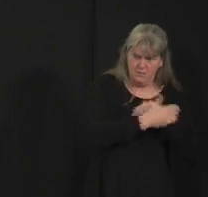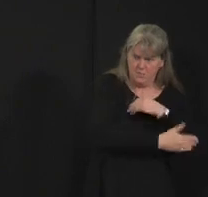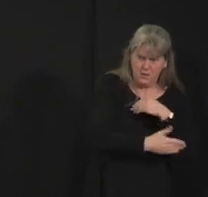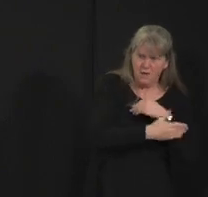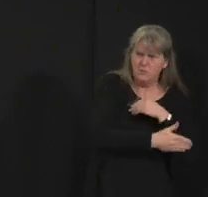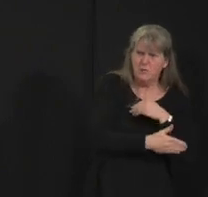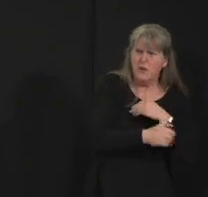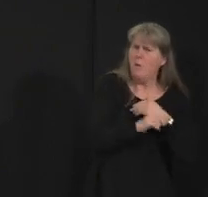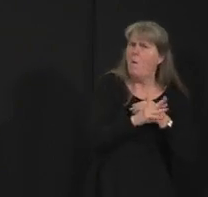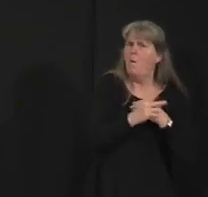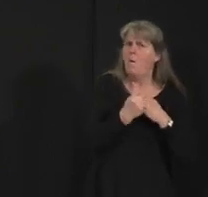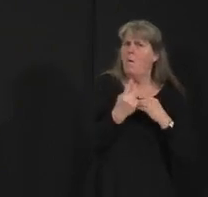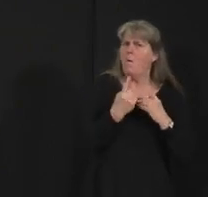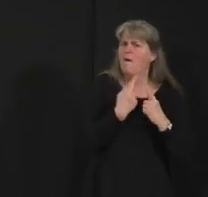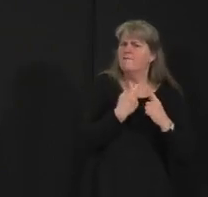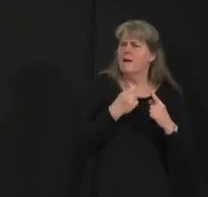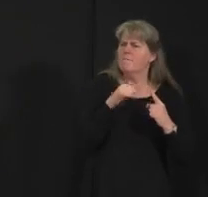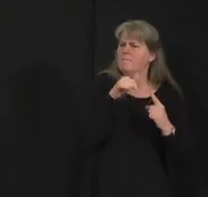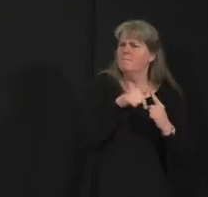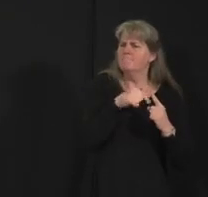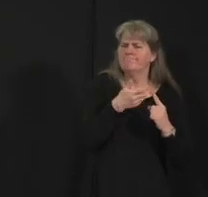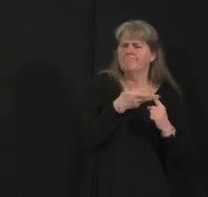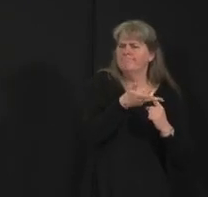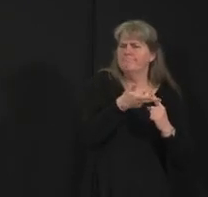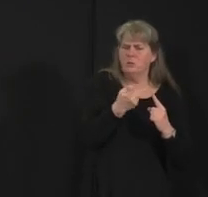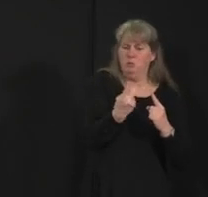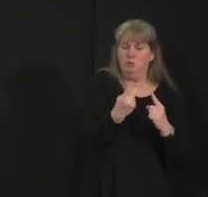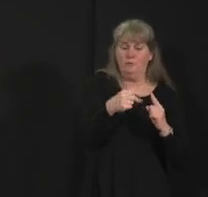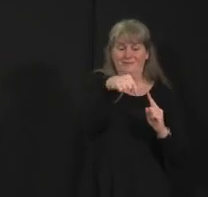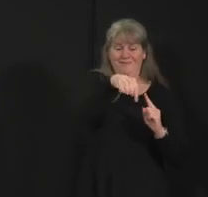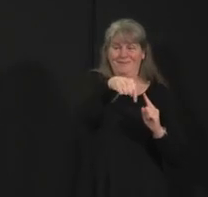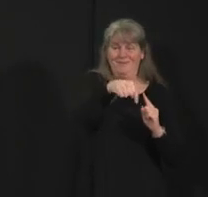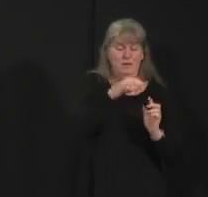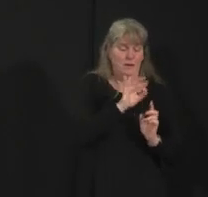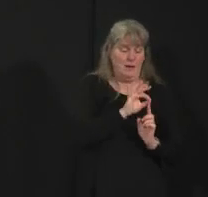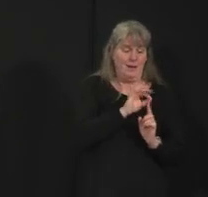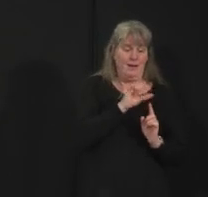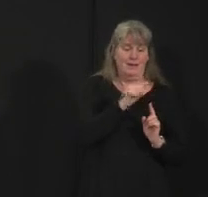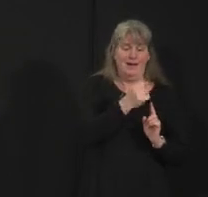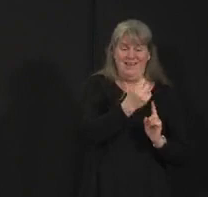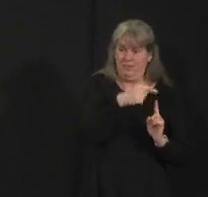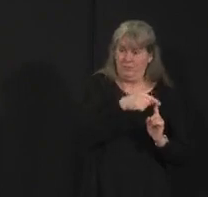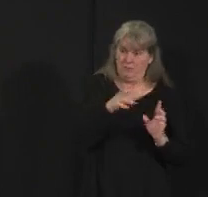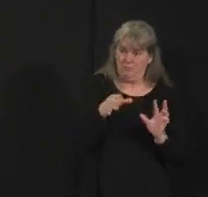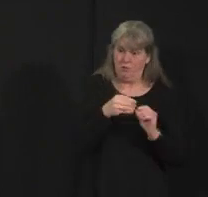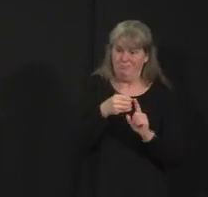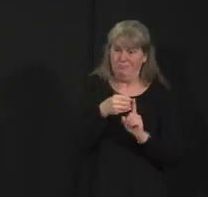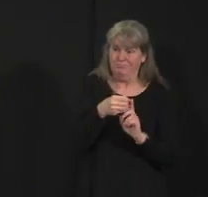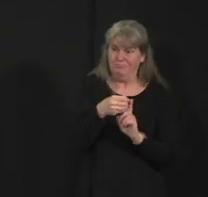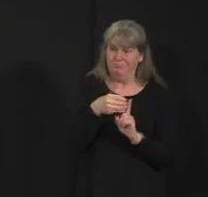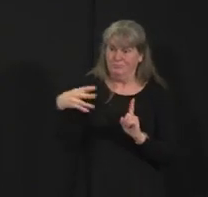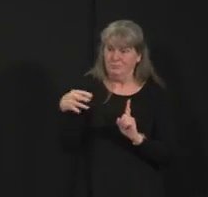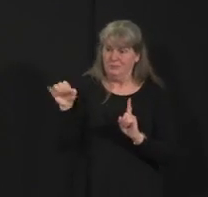expand, you know, on the two new cases and the ninth case -- can